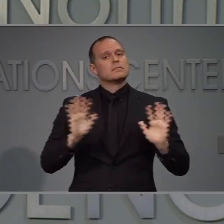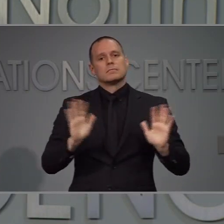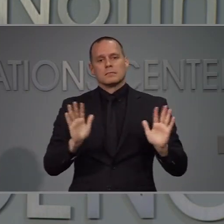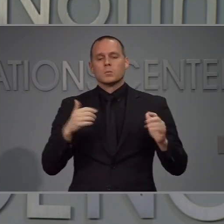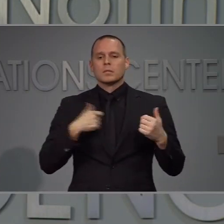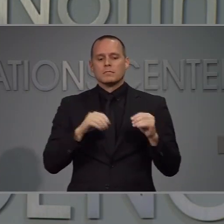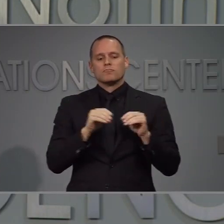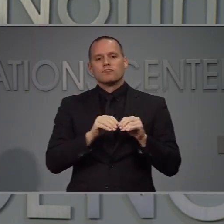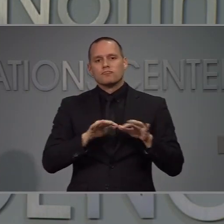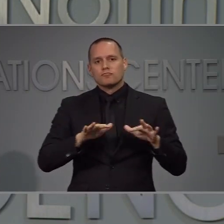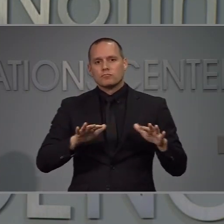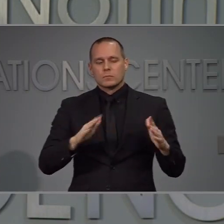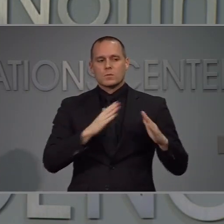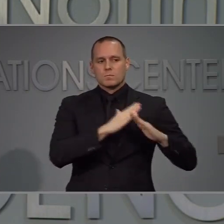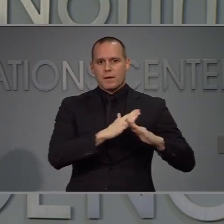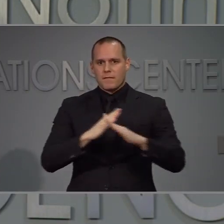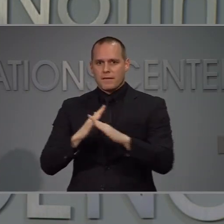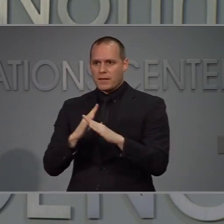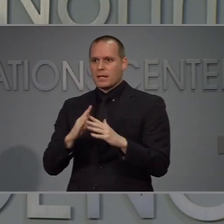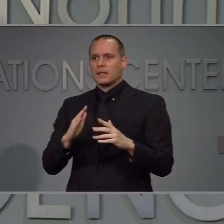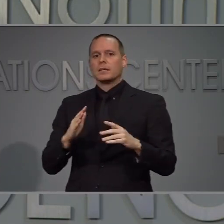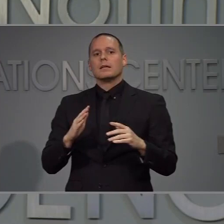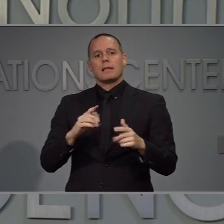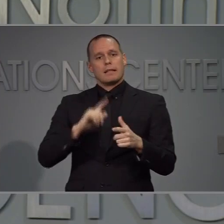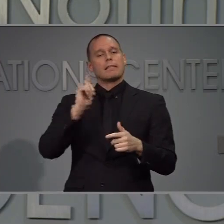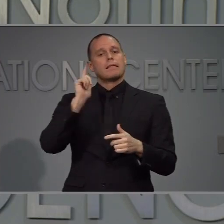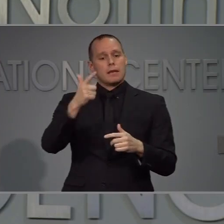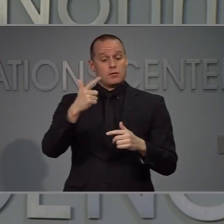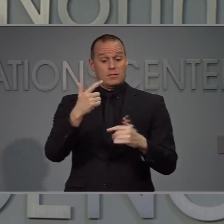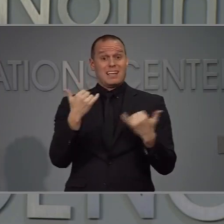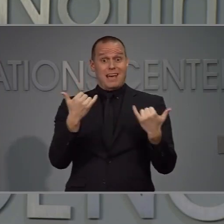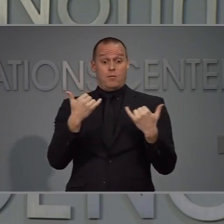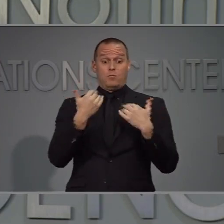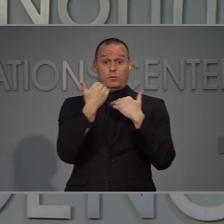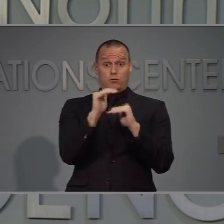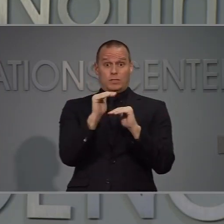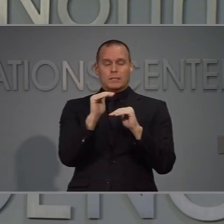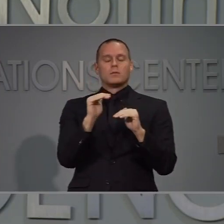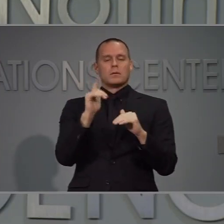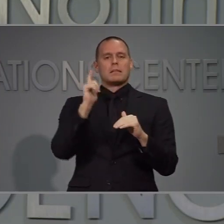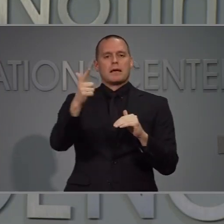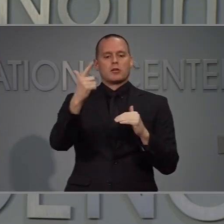RESTRICTIONS YET. SLOW THE SPREAD OF THE VIRUS.